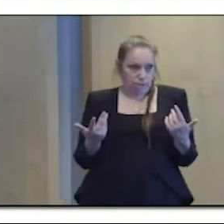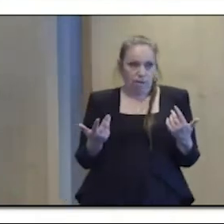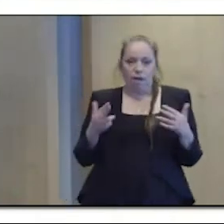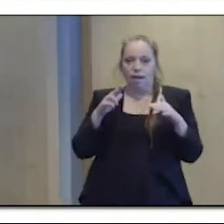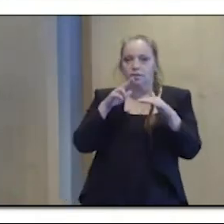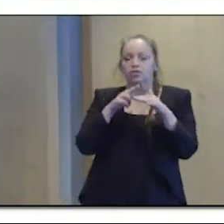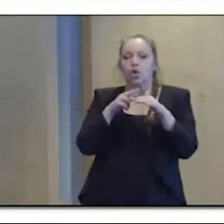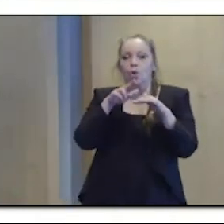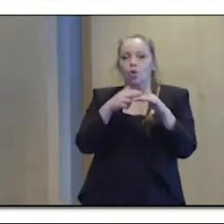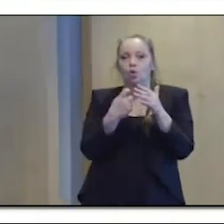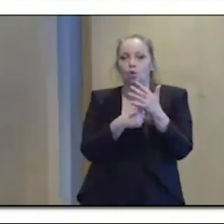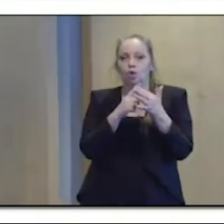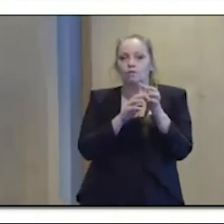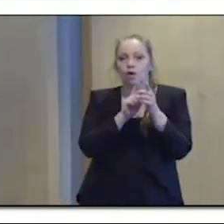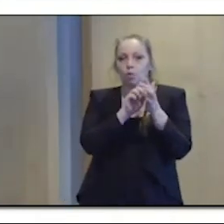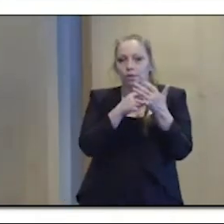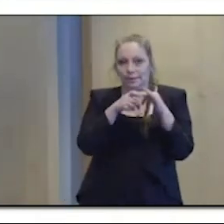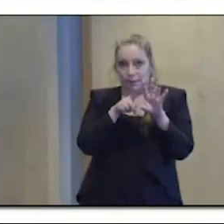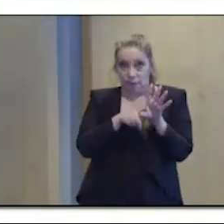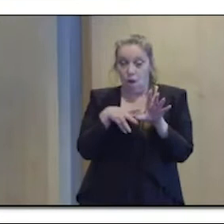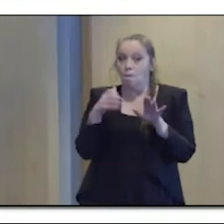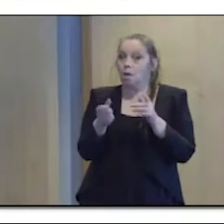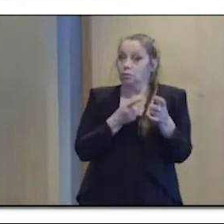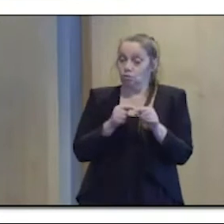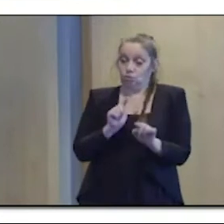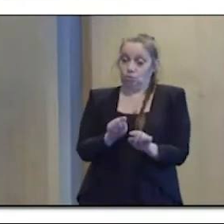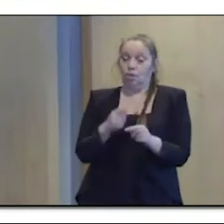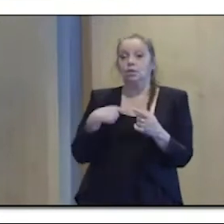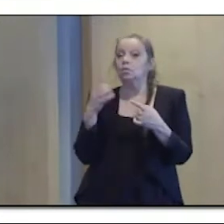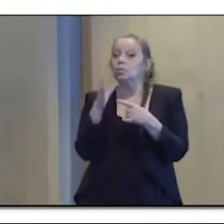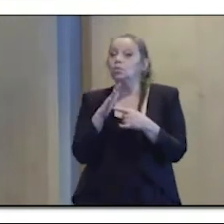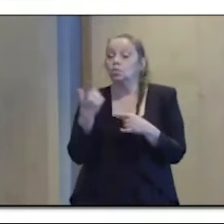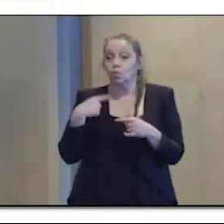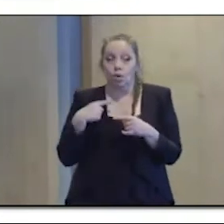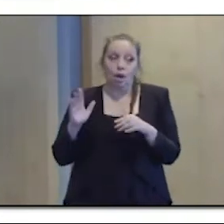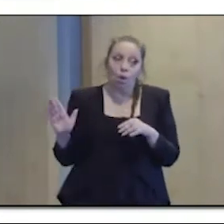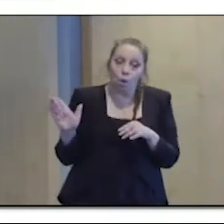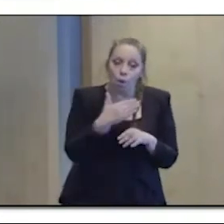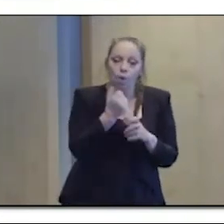we have to control the frequency, and frequency is important because all generation synchronizes to